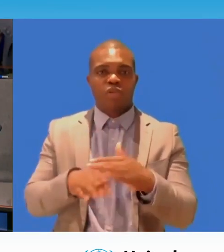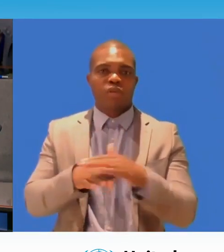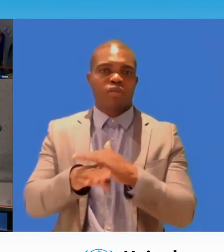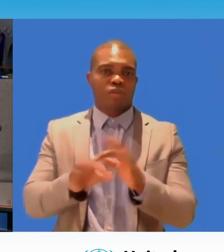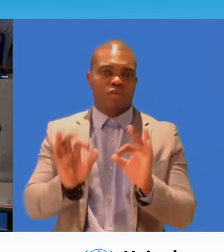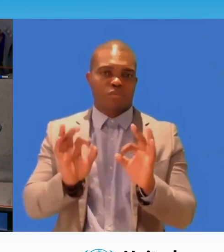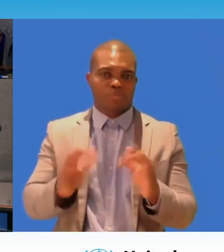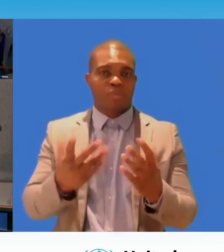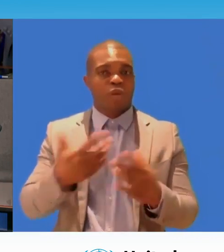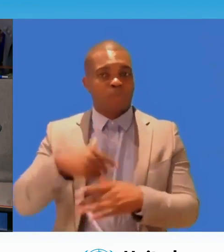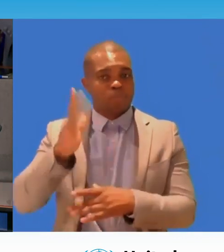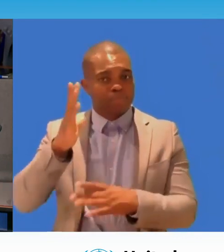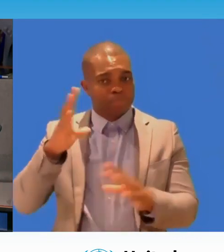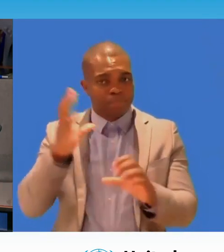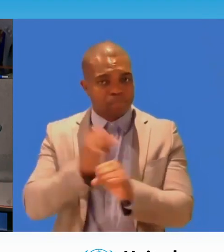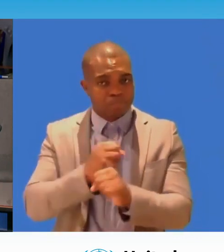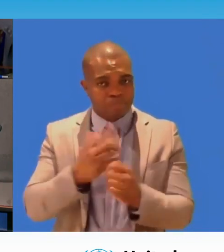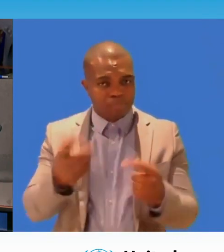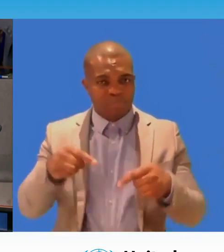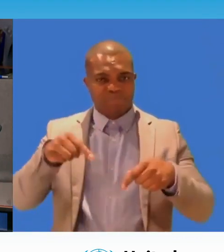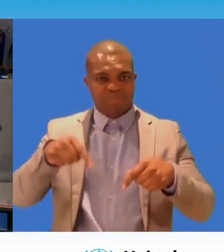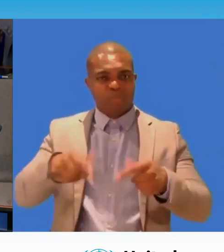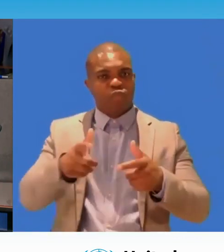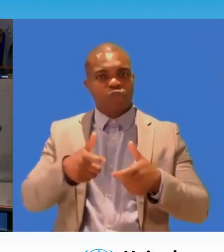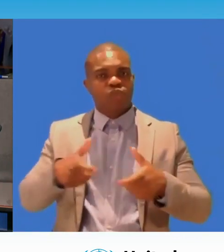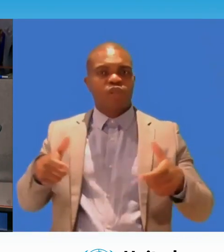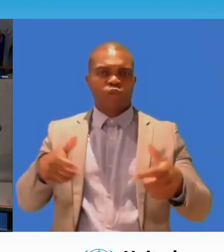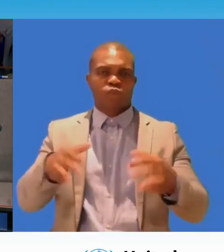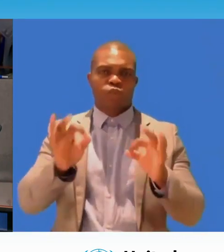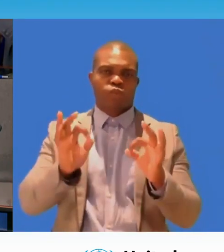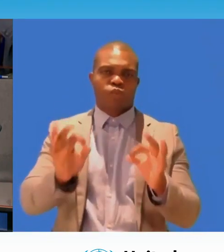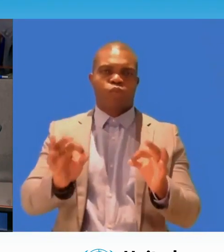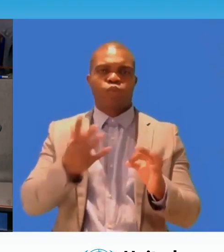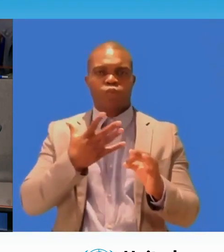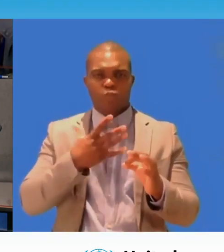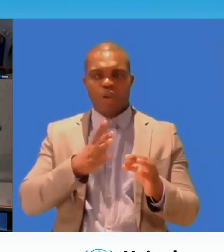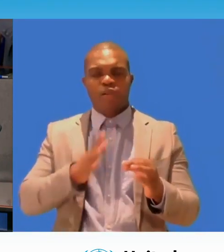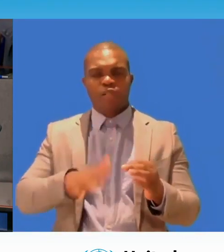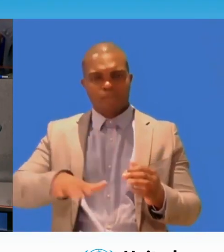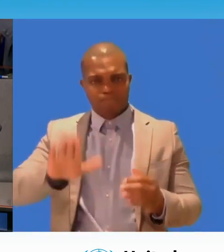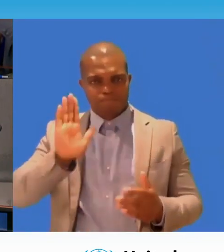and effective participation of persons with disabilities at all levels we believe the summit